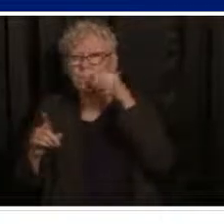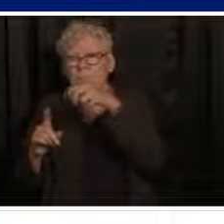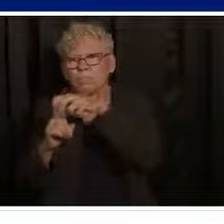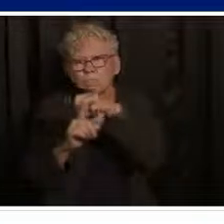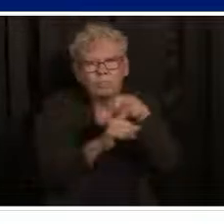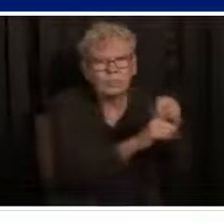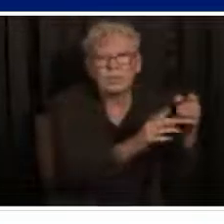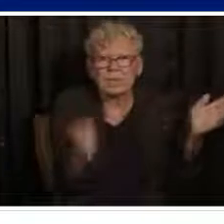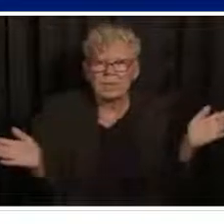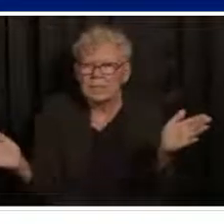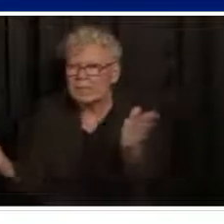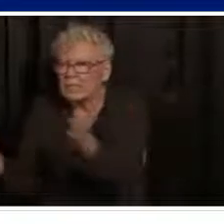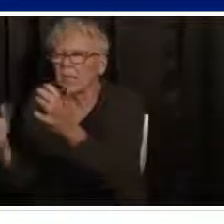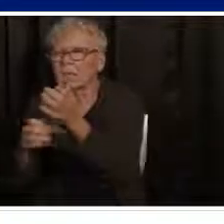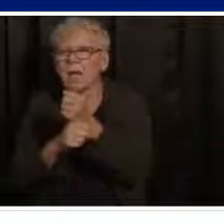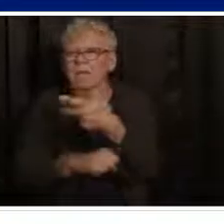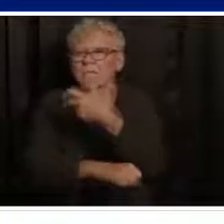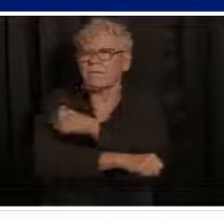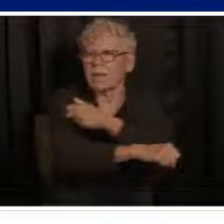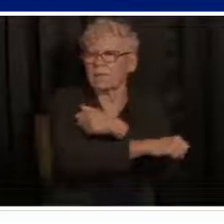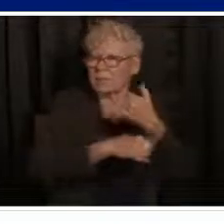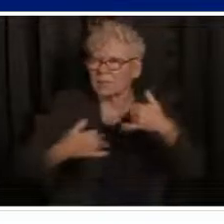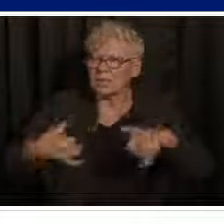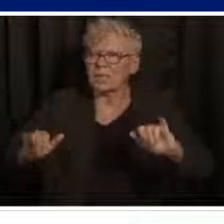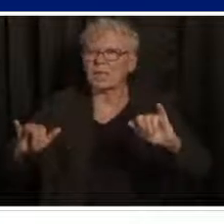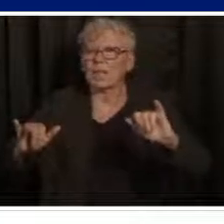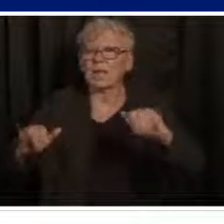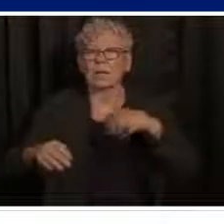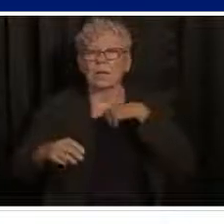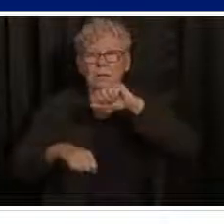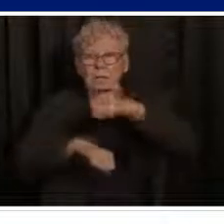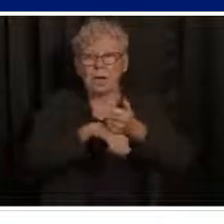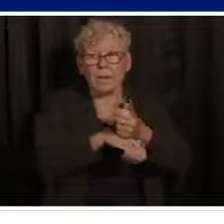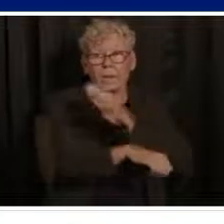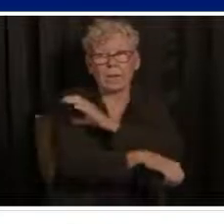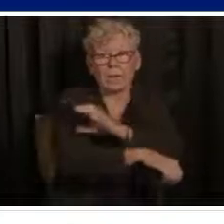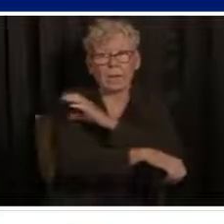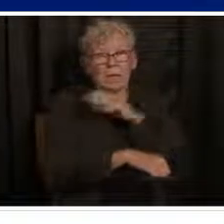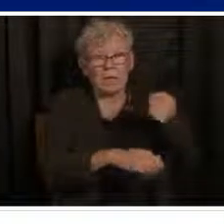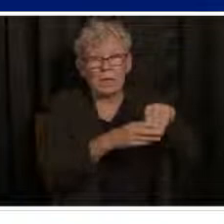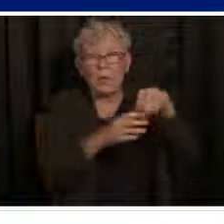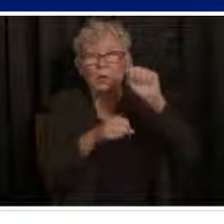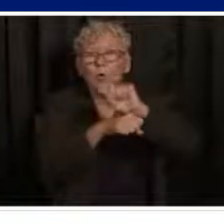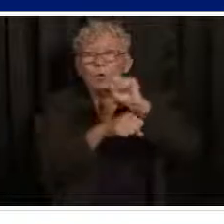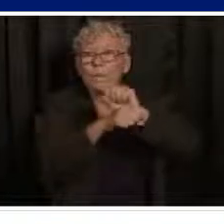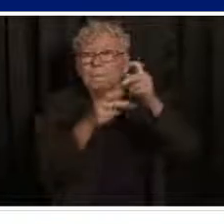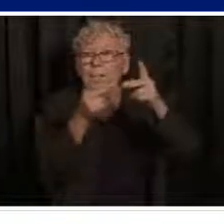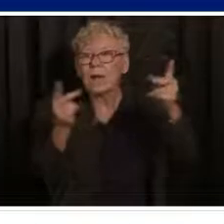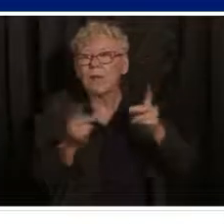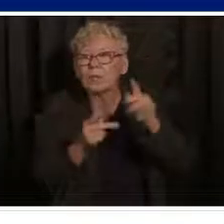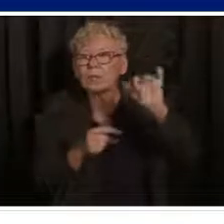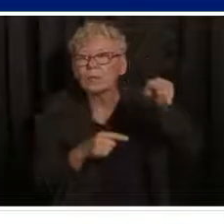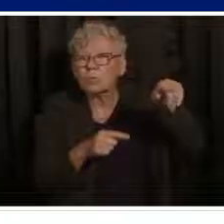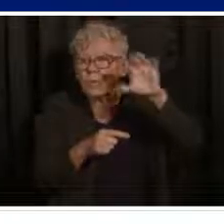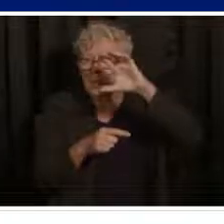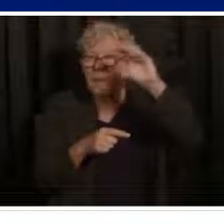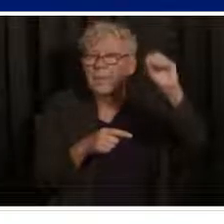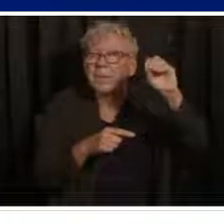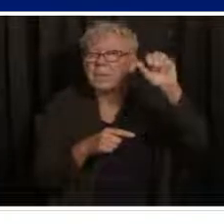workplace vaccination program to provide vaccine clinics on work sites, Employers can enroll at at work